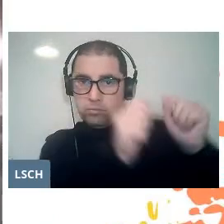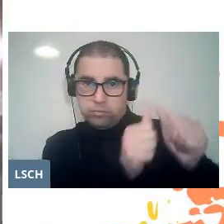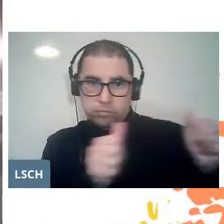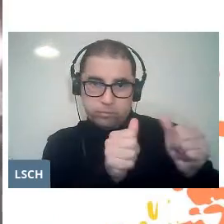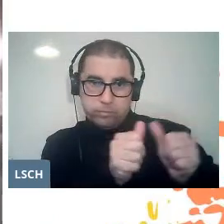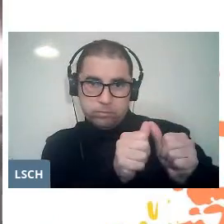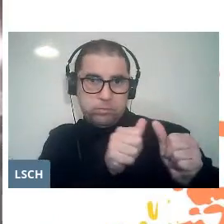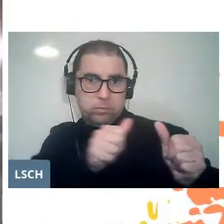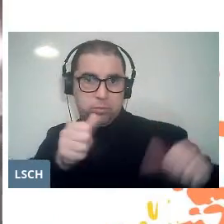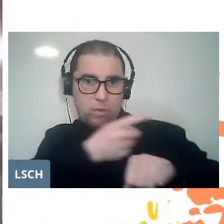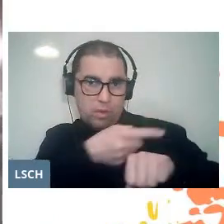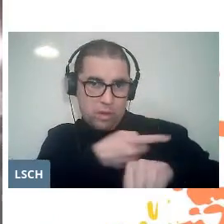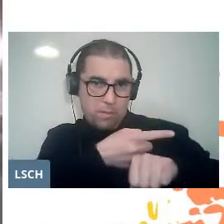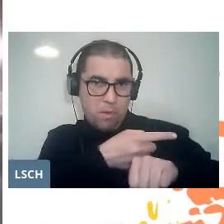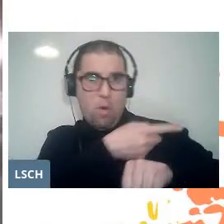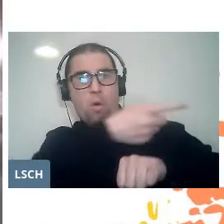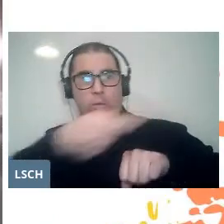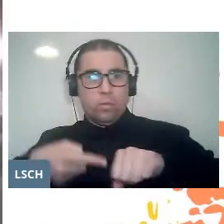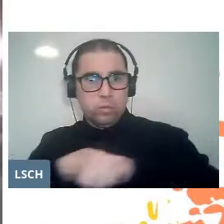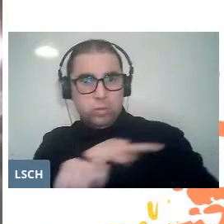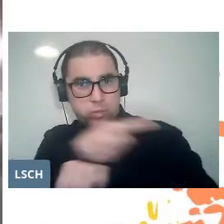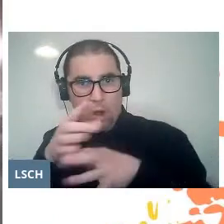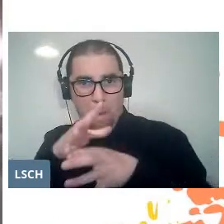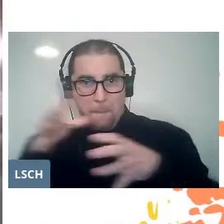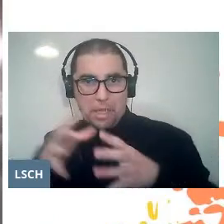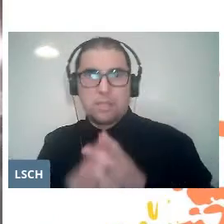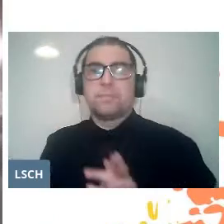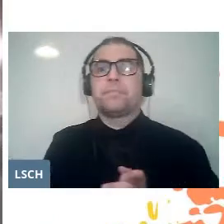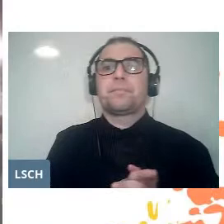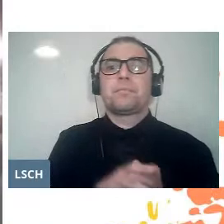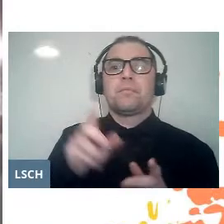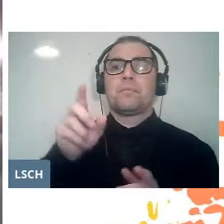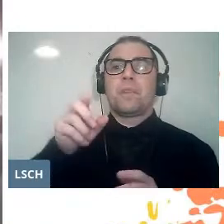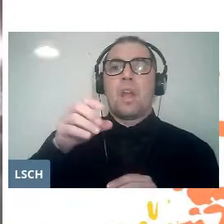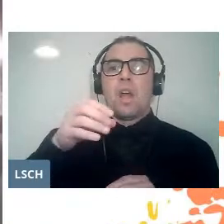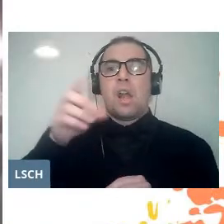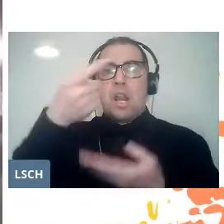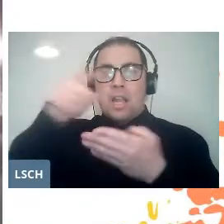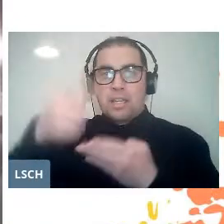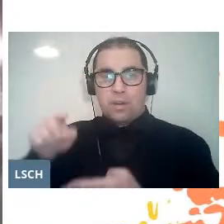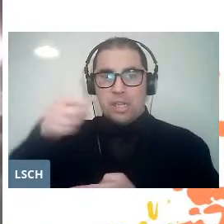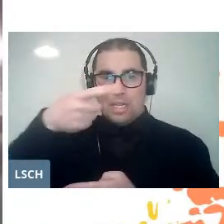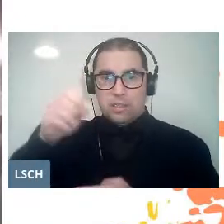almost twice as long as a preclassic. Symphony 104 almost 30 minutes.